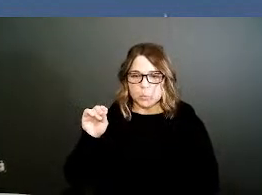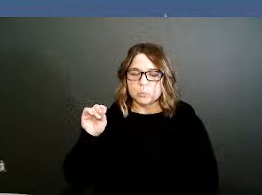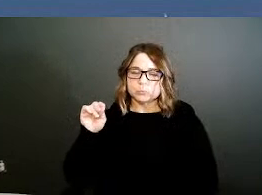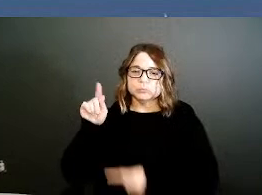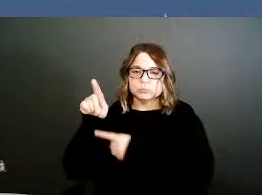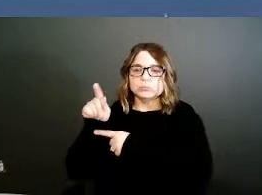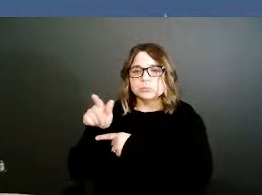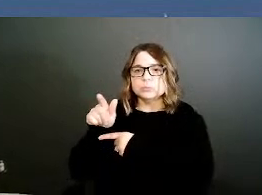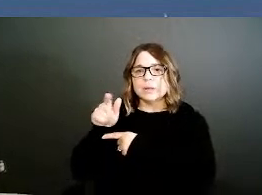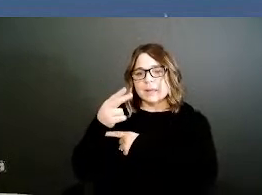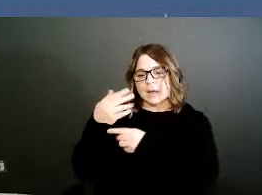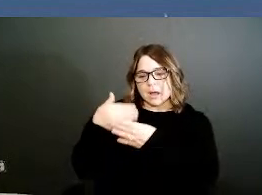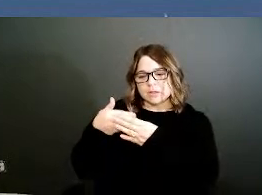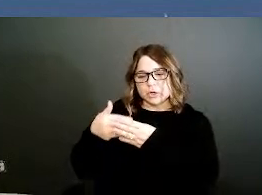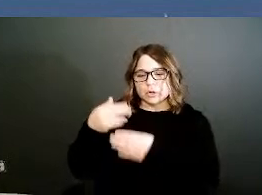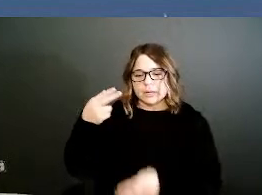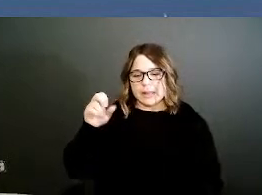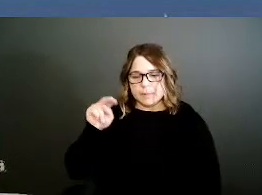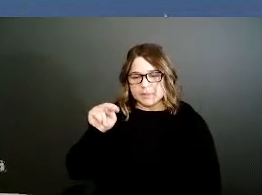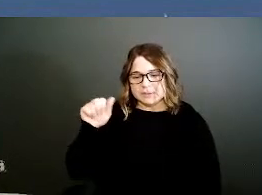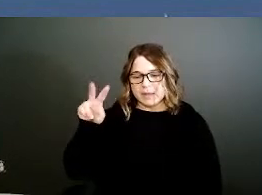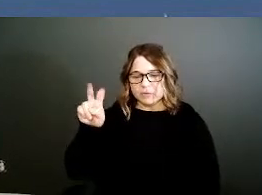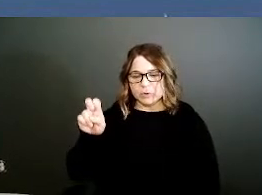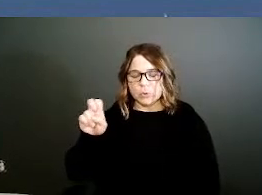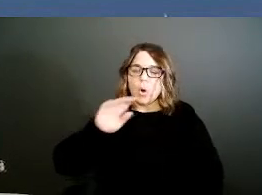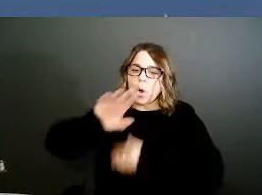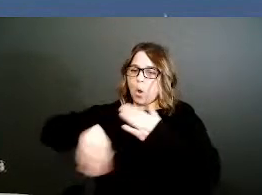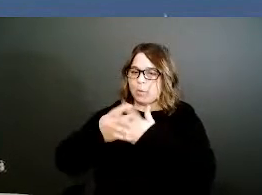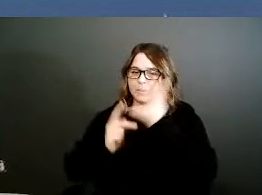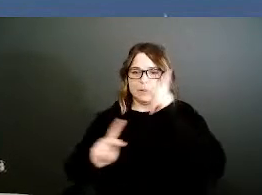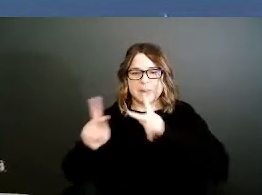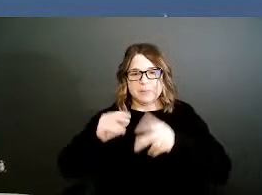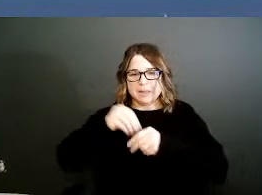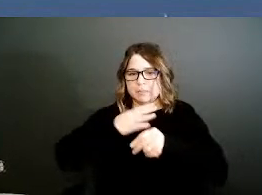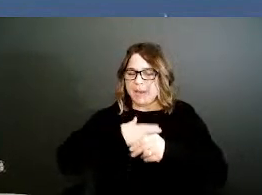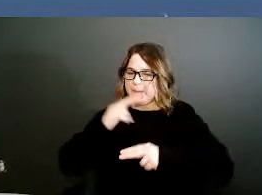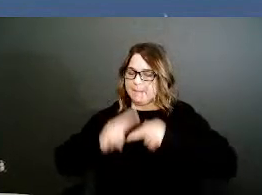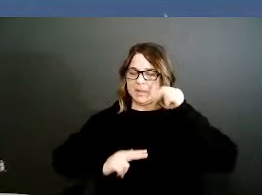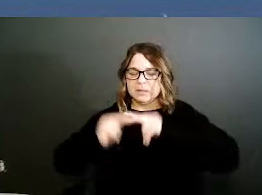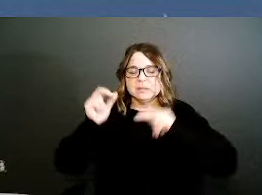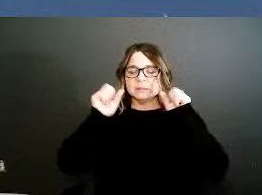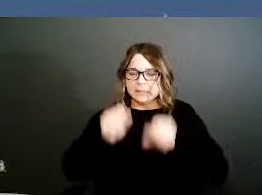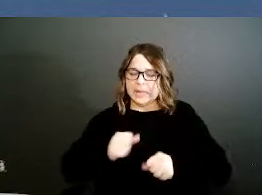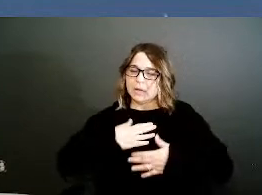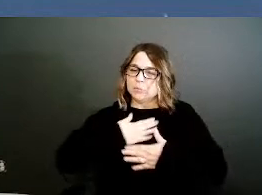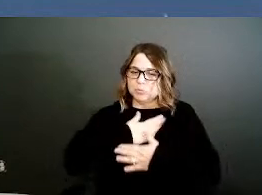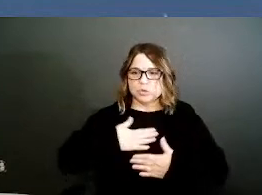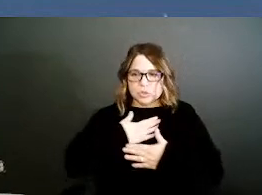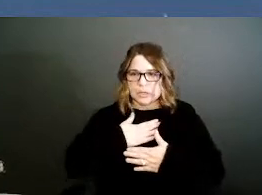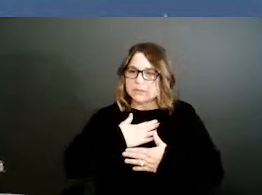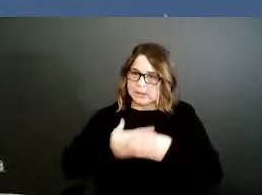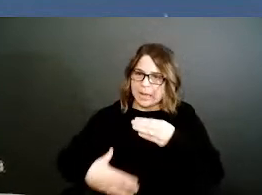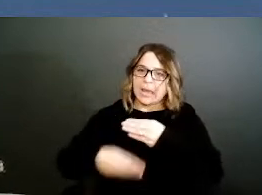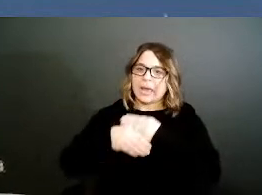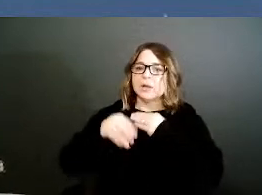I BELIEVE ALL RESIDENTS OF MY CONDO CAN APPRECIATE THE COUNCIL'S PROPOSED AMENDMENT TO ADD AN ADDITIONAL $3. 5 MILLION FOR THE OFFICE OF VIOLENCE PREVENTION AND BUDGET.